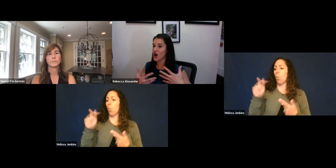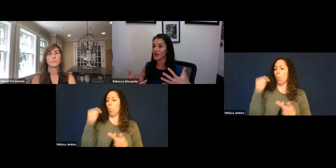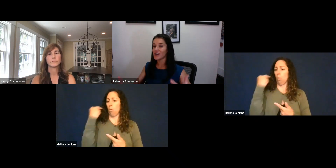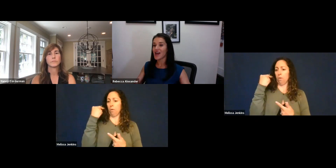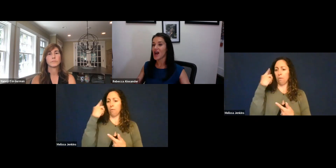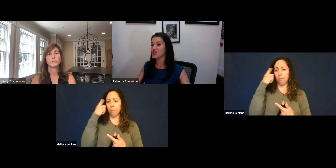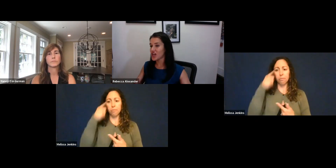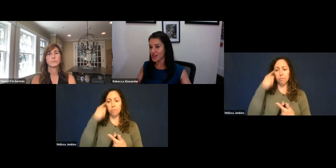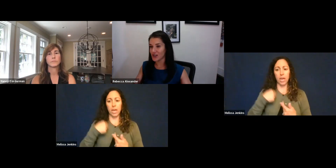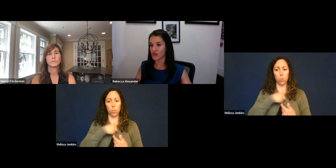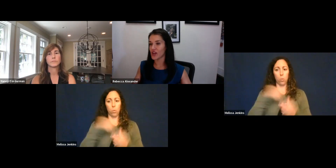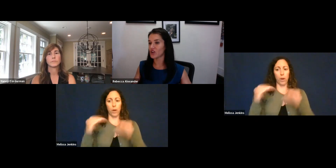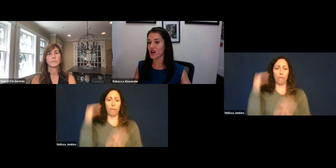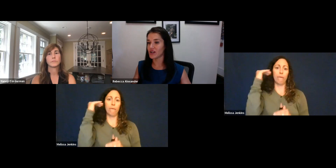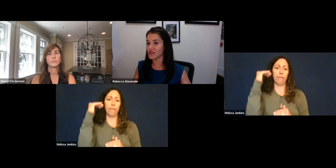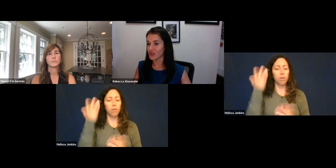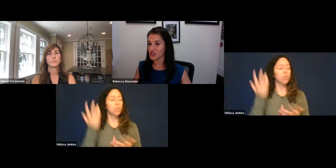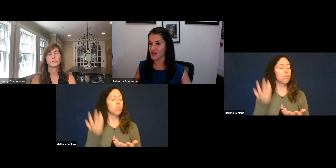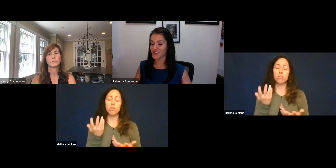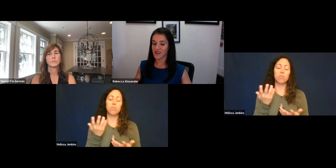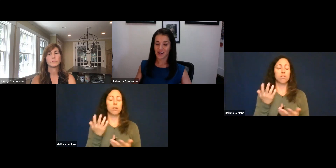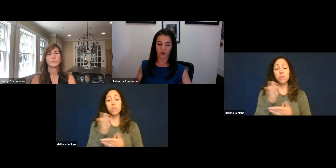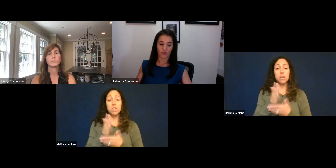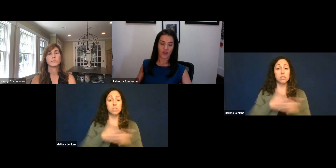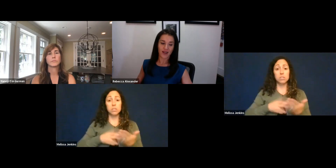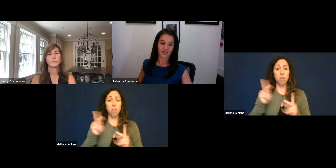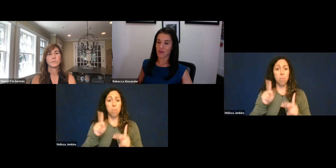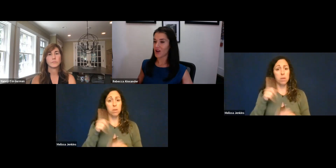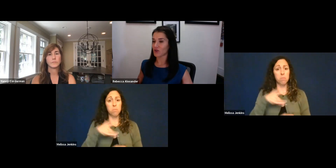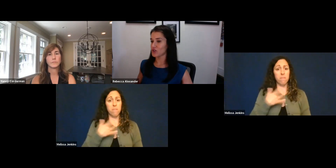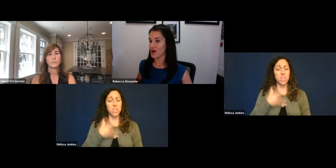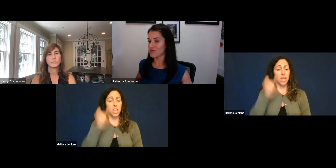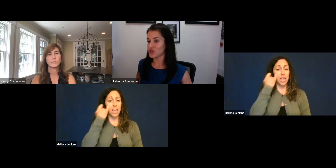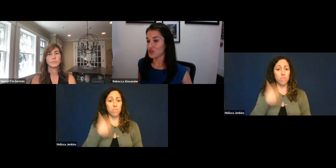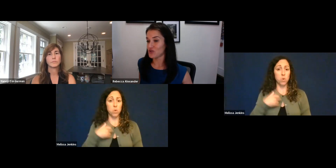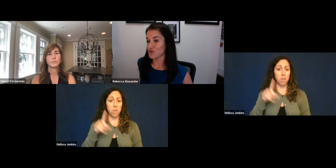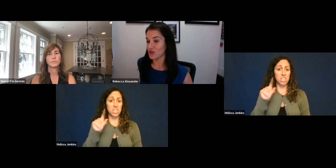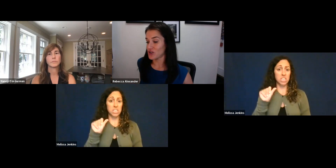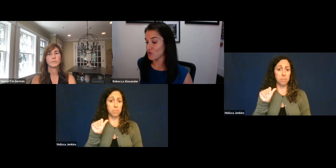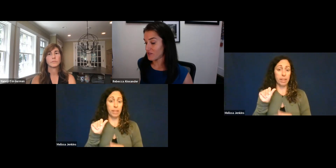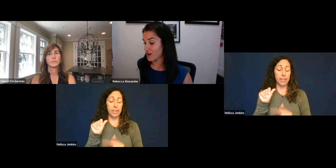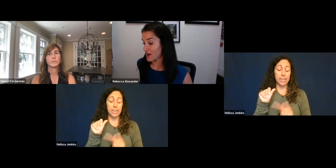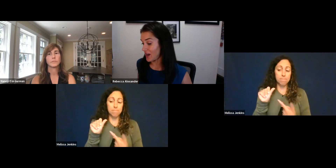not educated, or that you're unintelligent. That's about all you have to choose whether you want to fight.